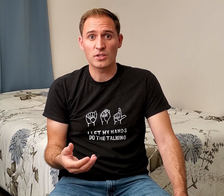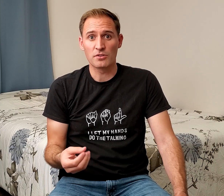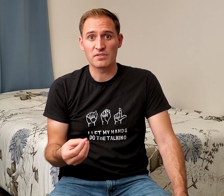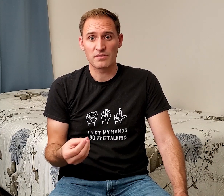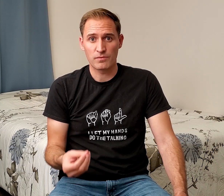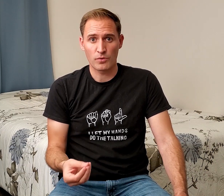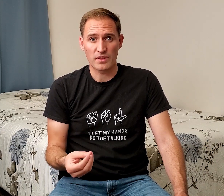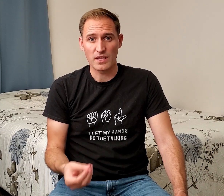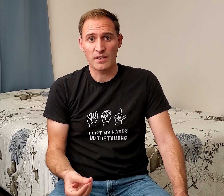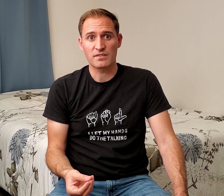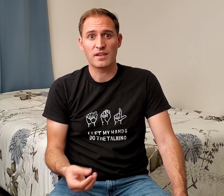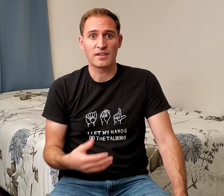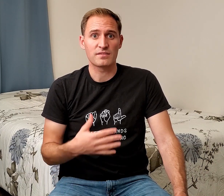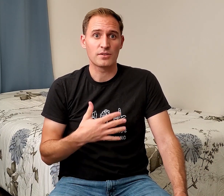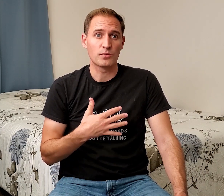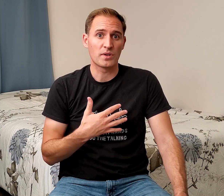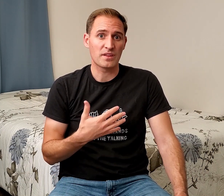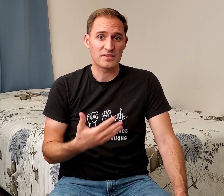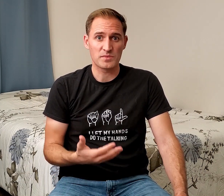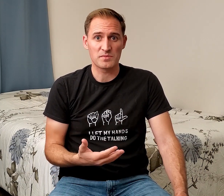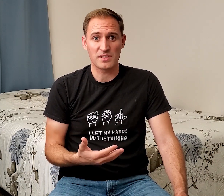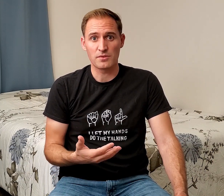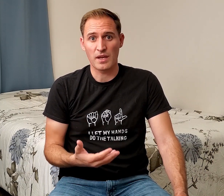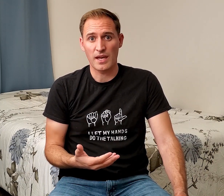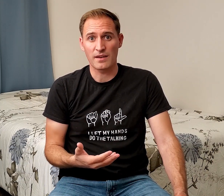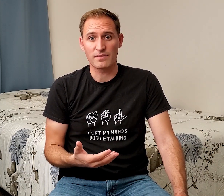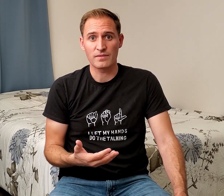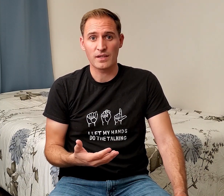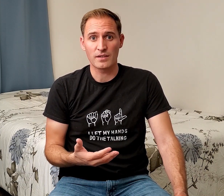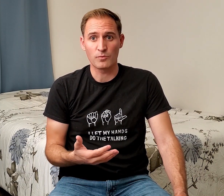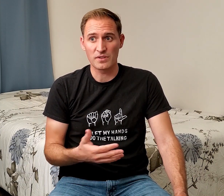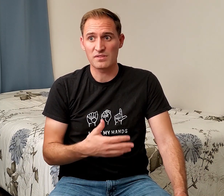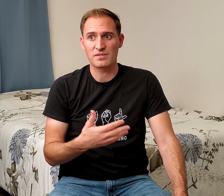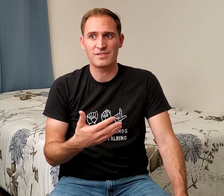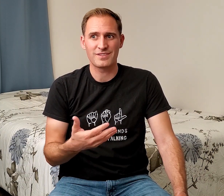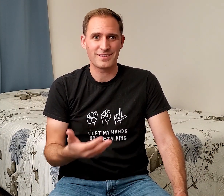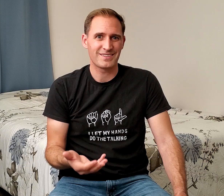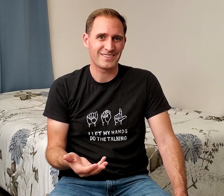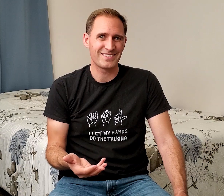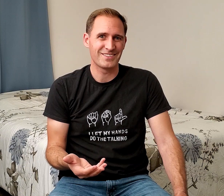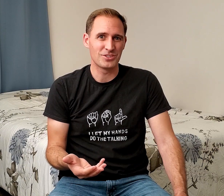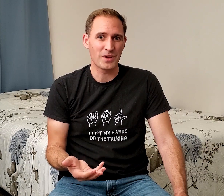goes for the lungs and so one of the symptoms that you have once you do have